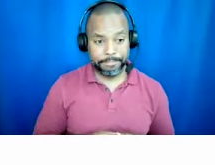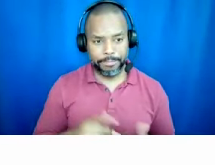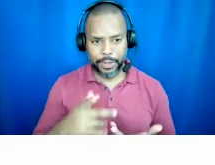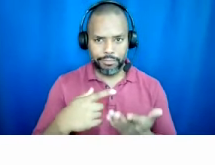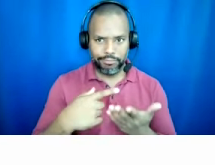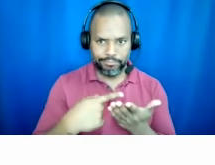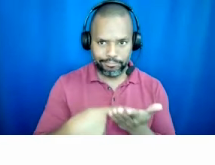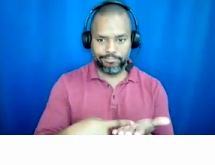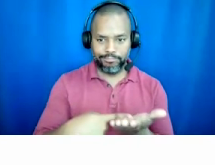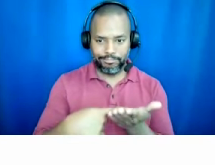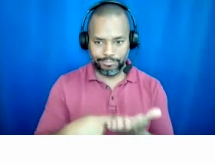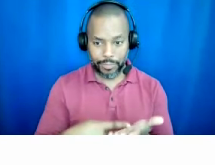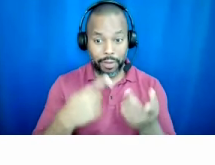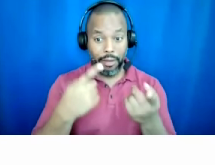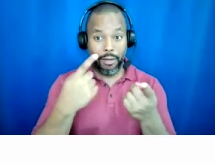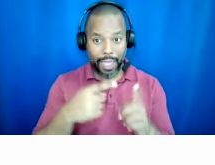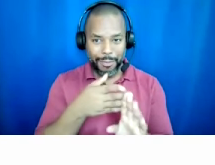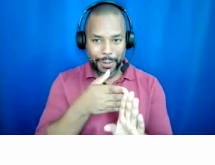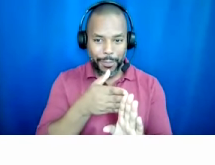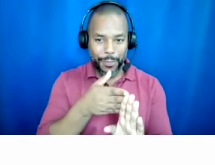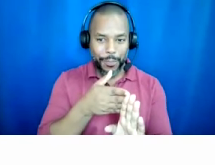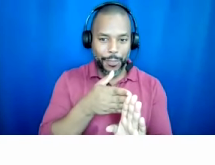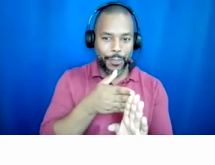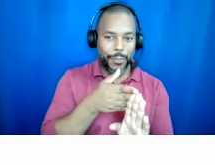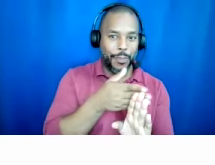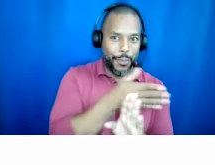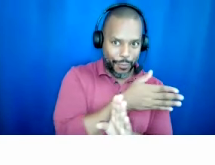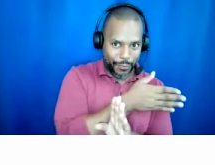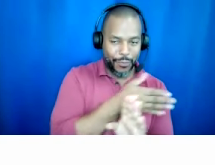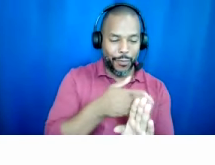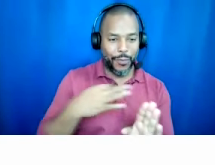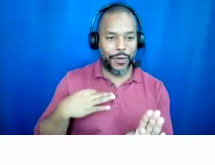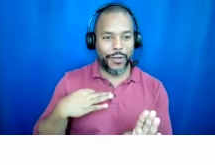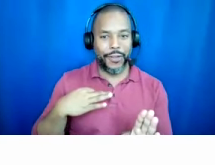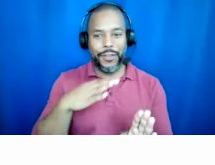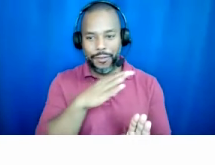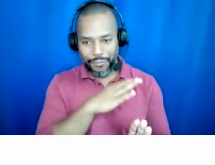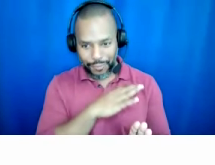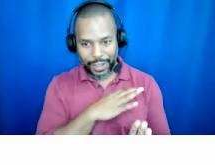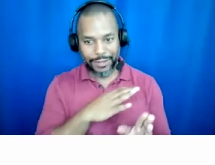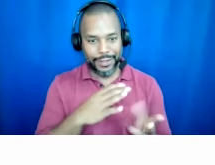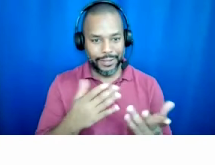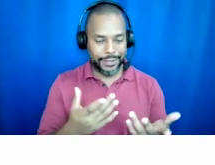hopefully are happening before folks leave, before faculty in particular are off contract in the spring.